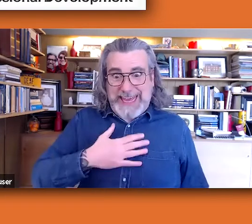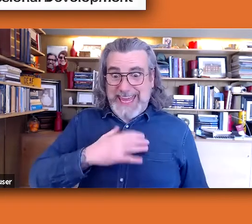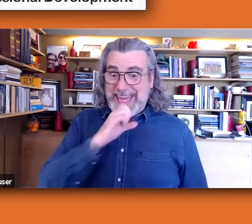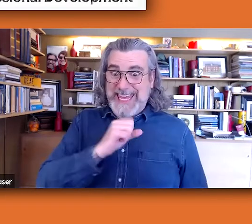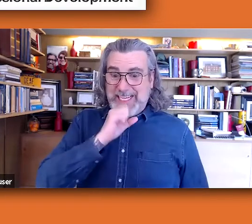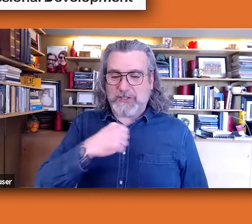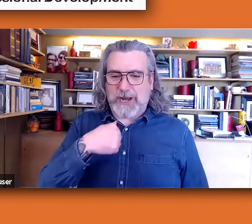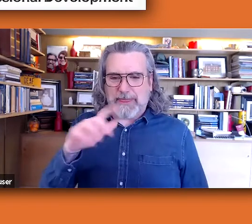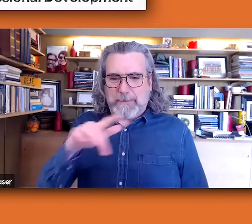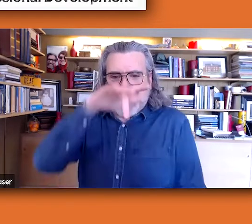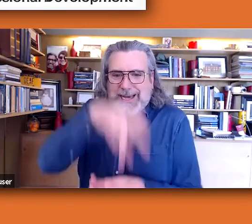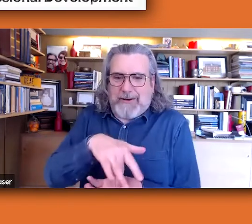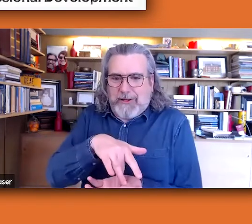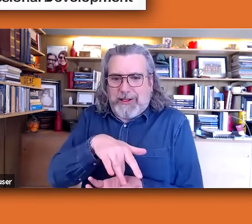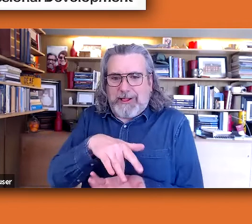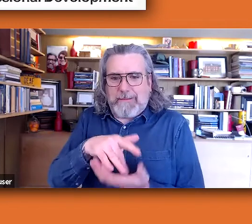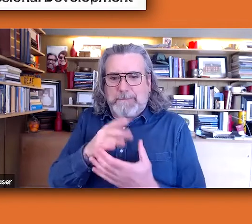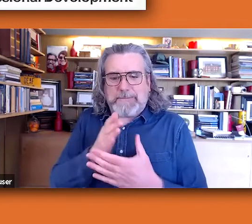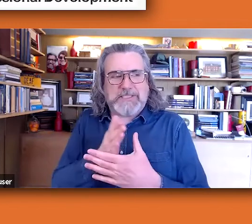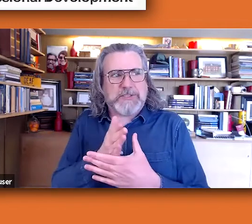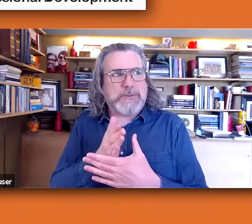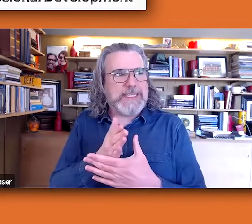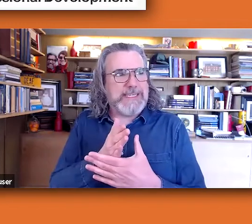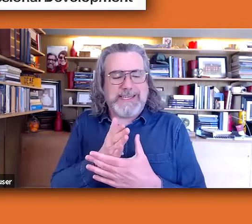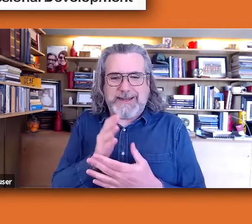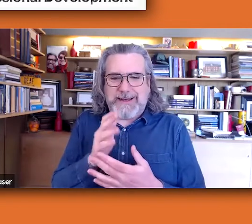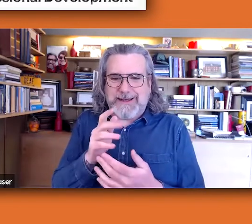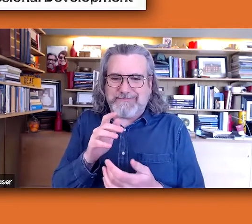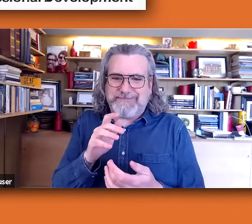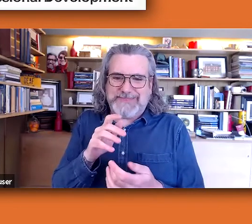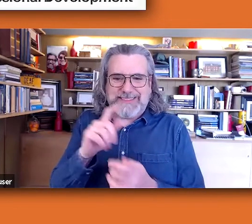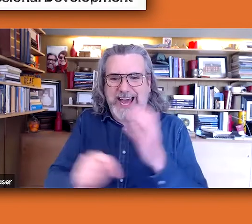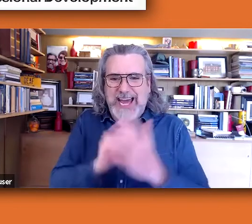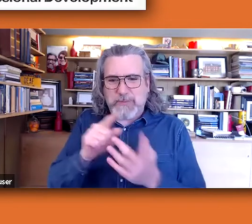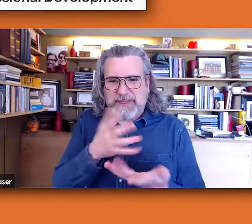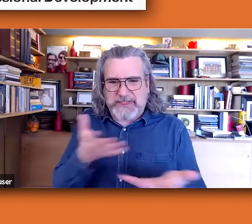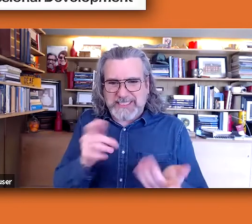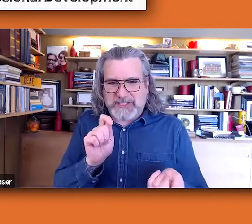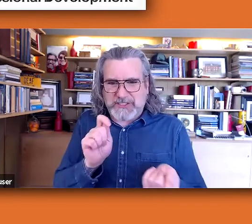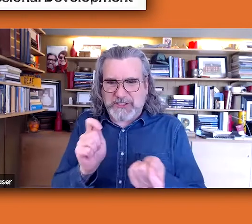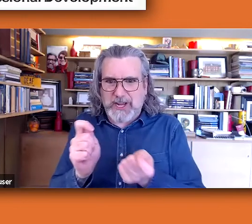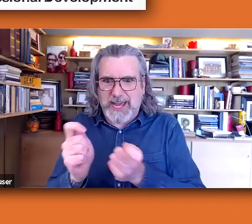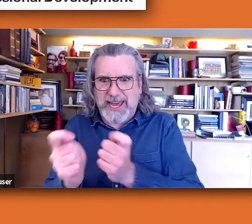Peter: I feel like at my age I'm sort of kind of at the time